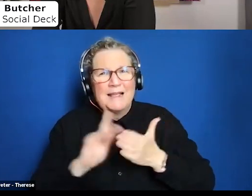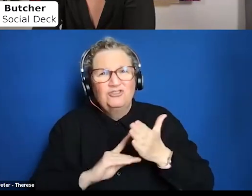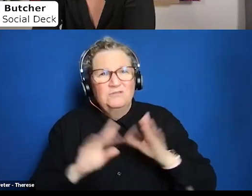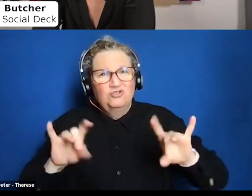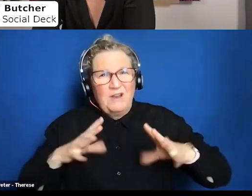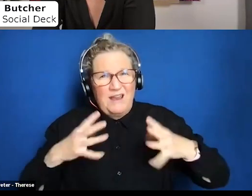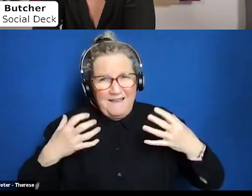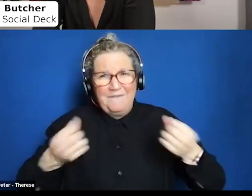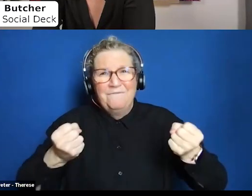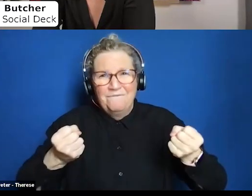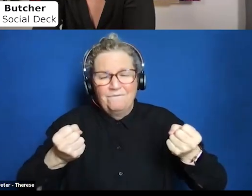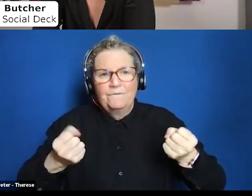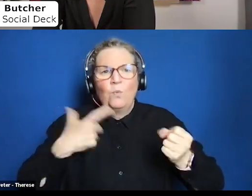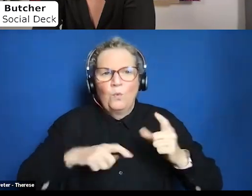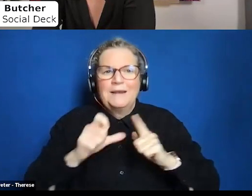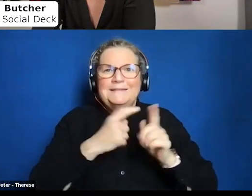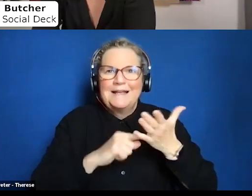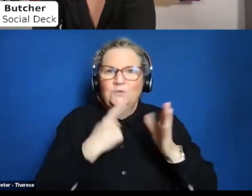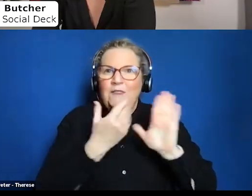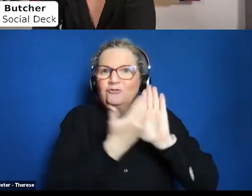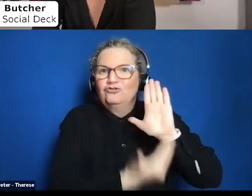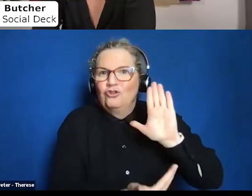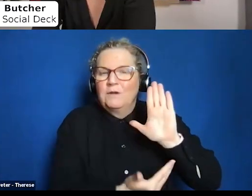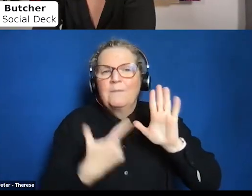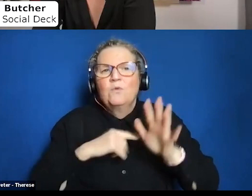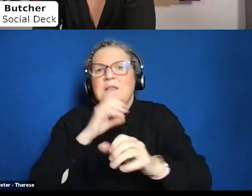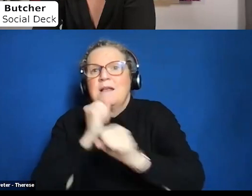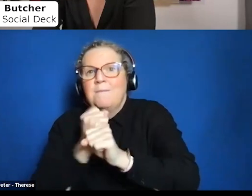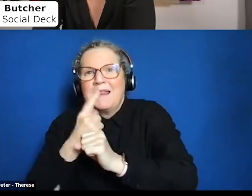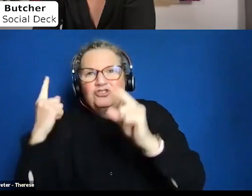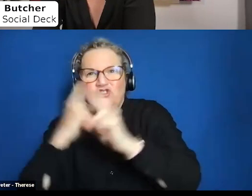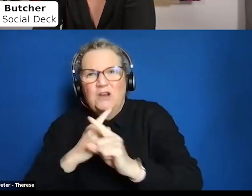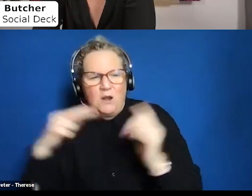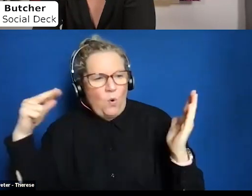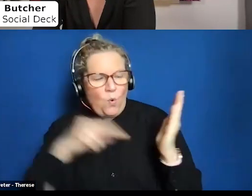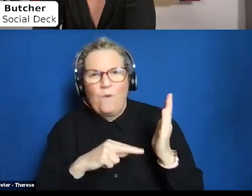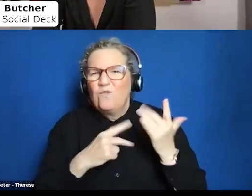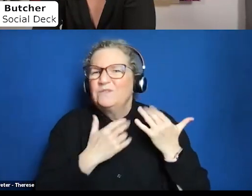And we need data to do that because that's the language of government and change. So we need to buy in on that.